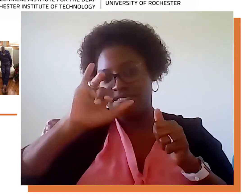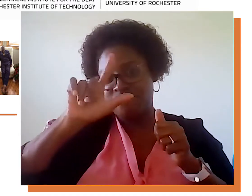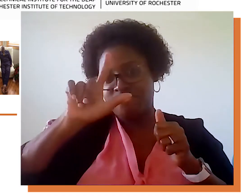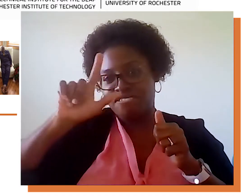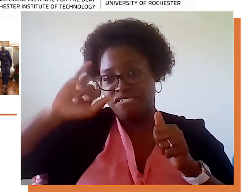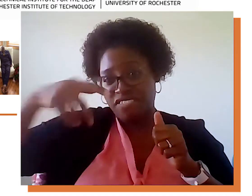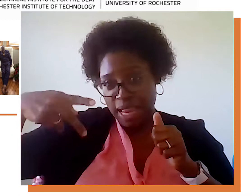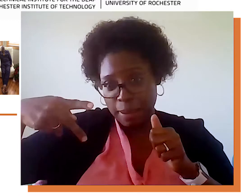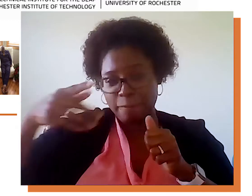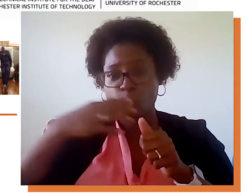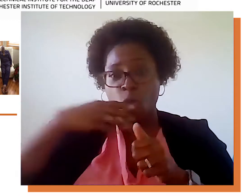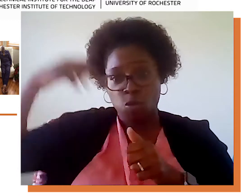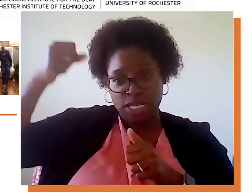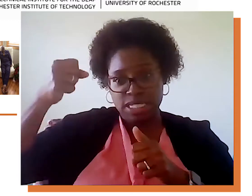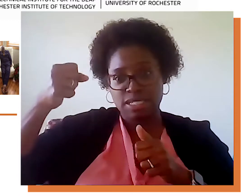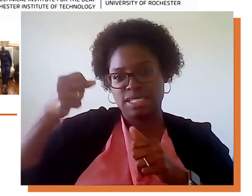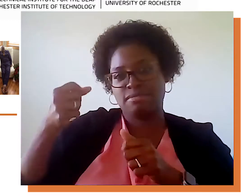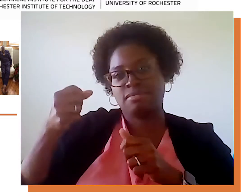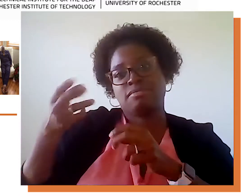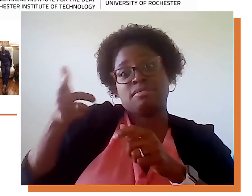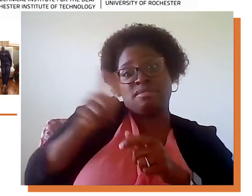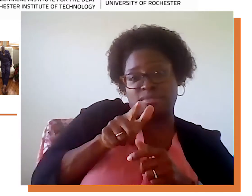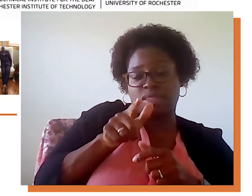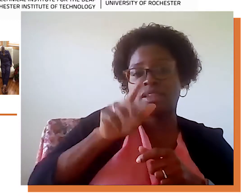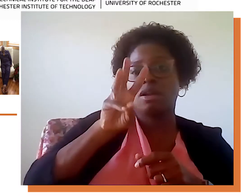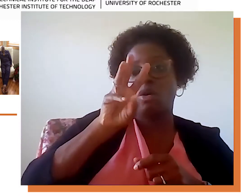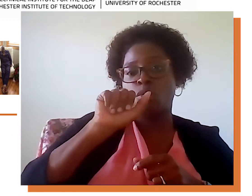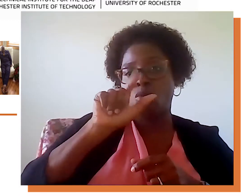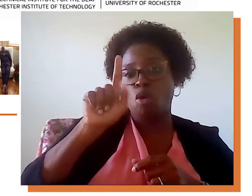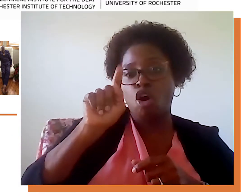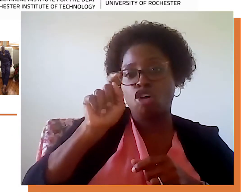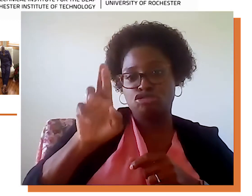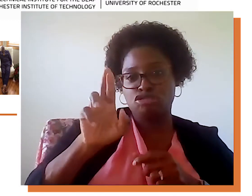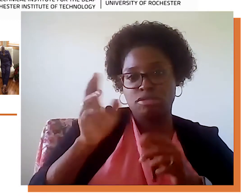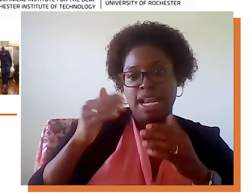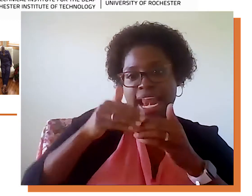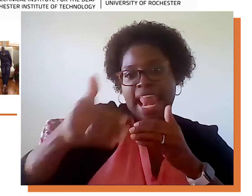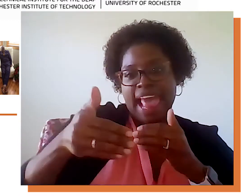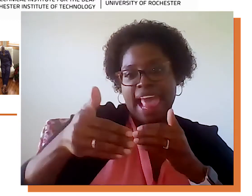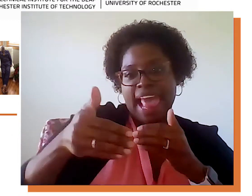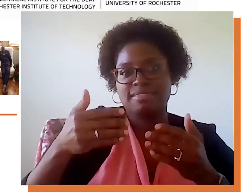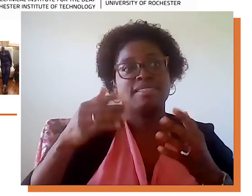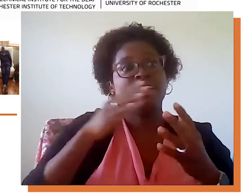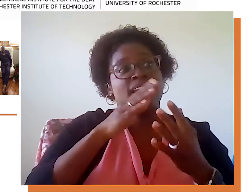Phillip, who is my oldest brother, and Walter is my next-oldest brother.